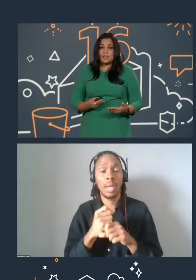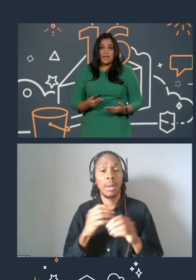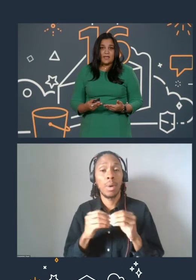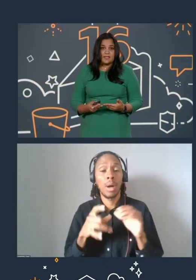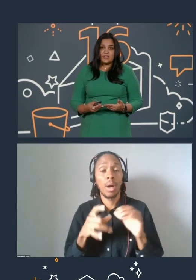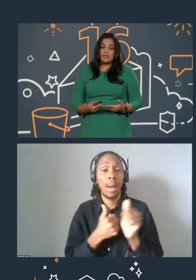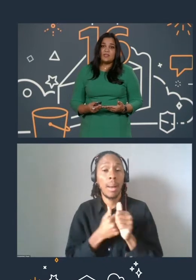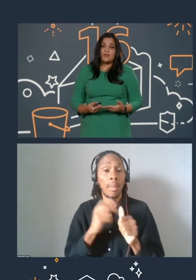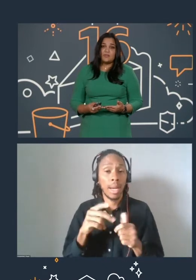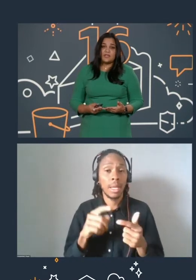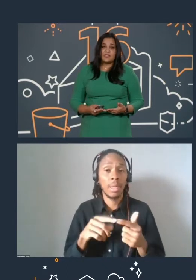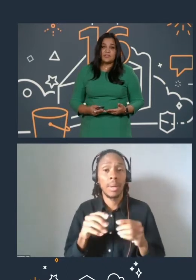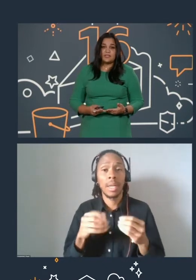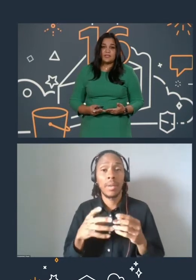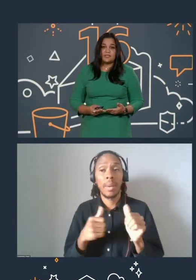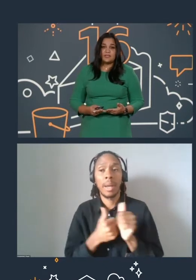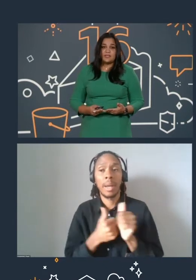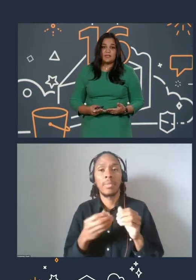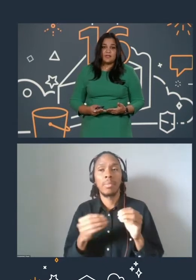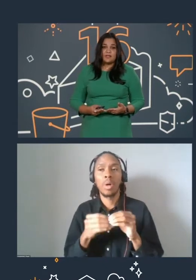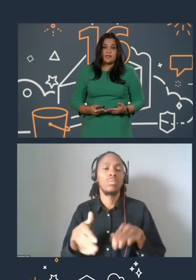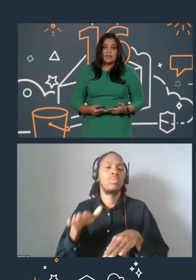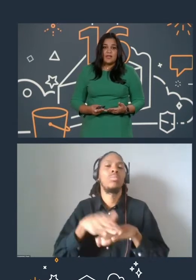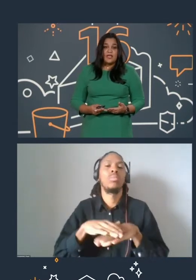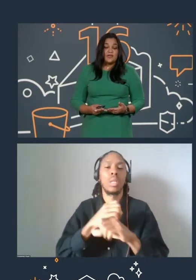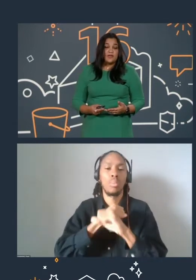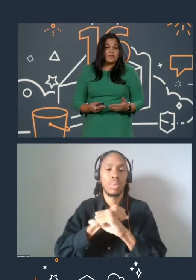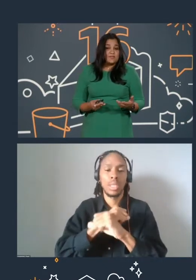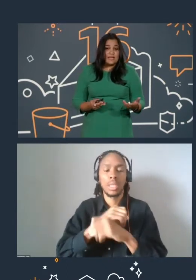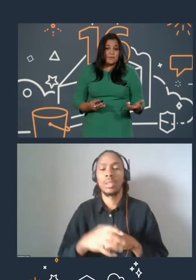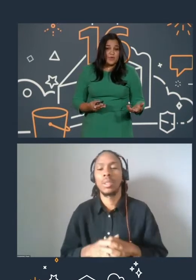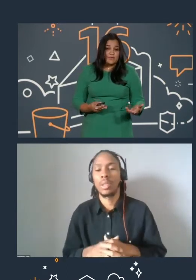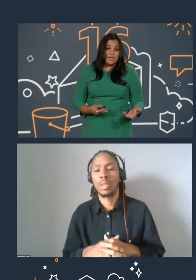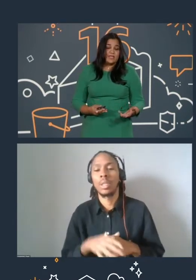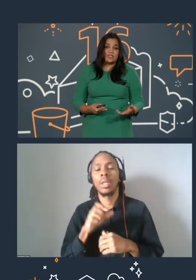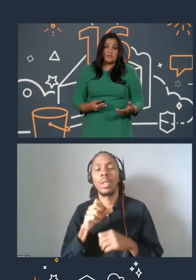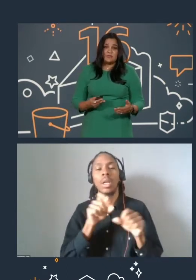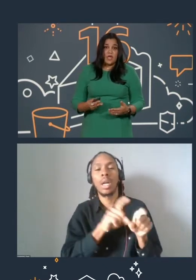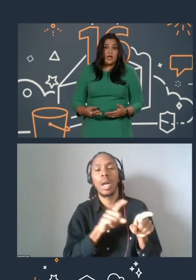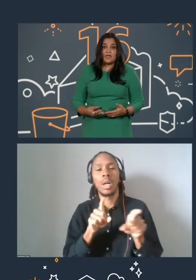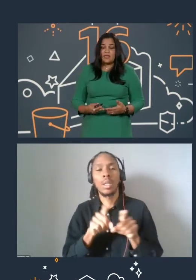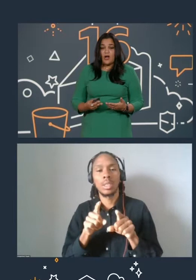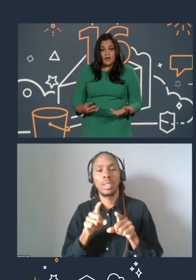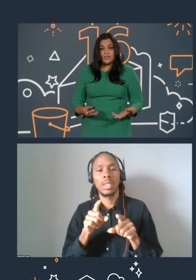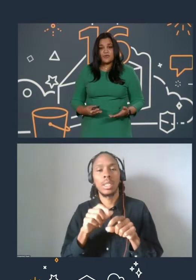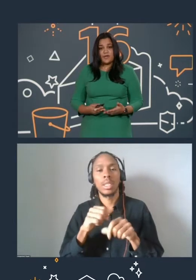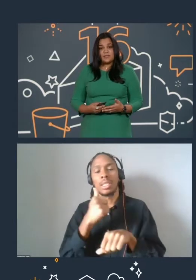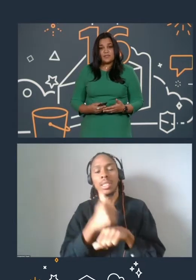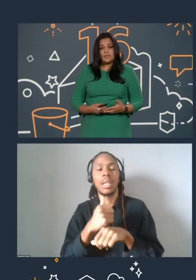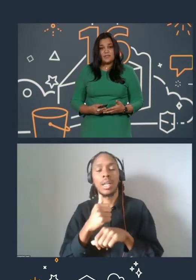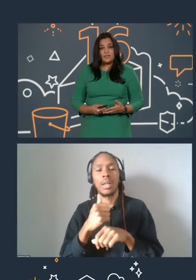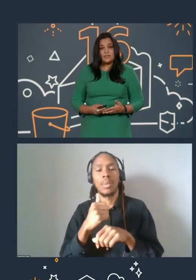that additional layer of protection. You can also set up notification, logging, audit trails,